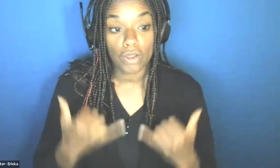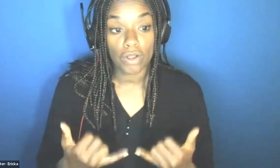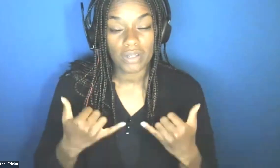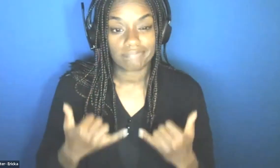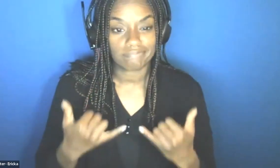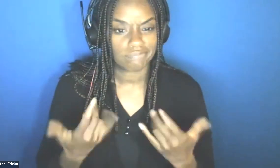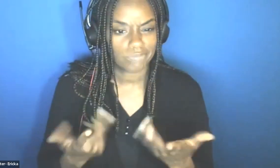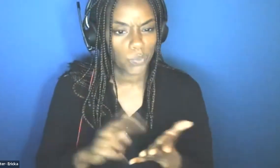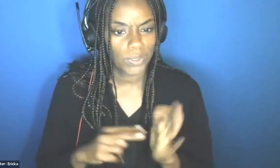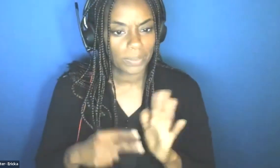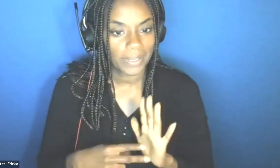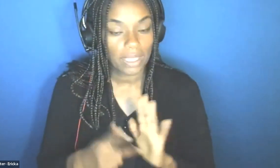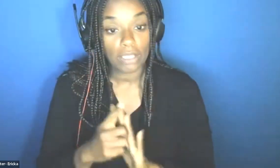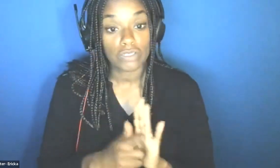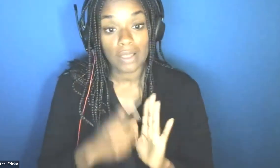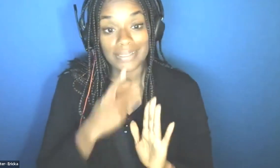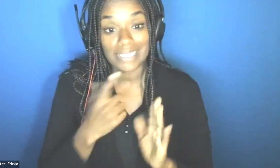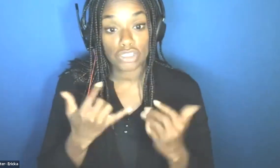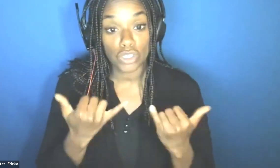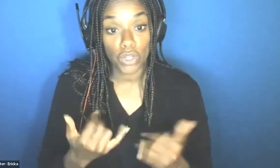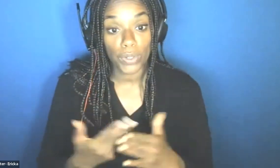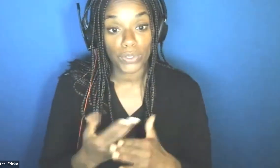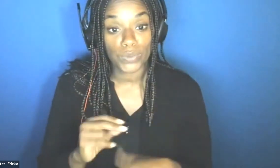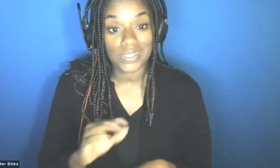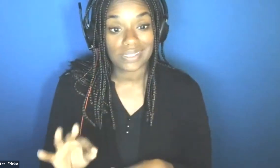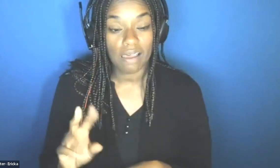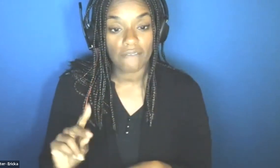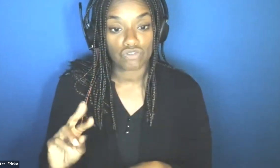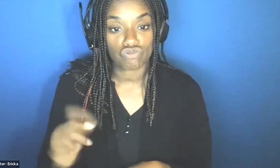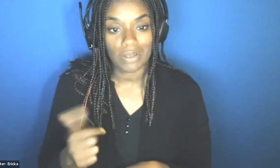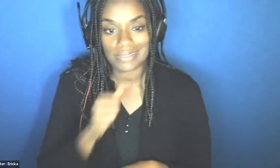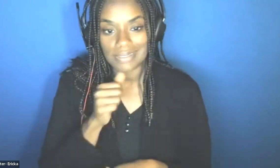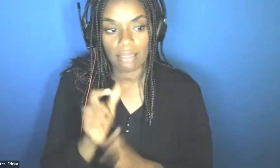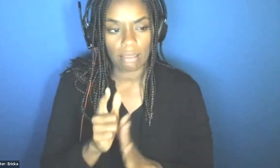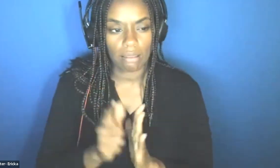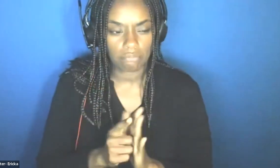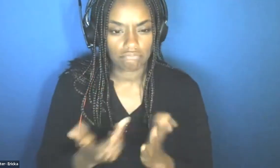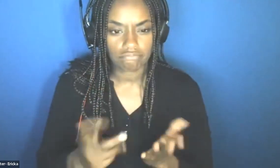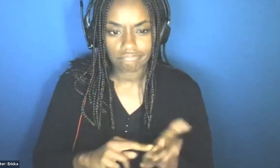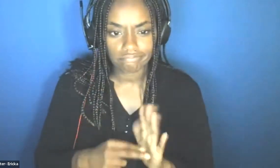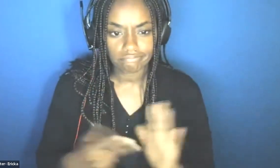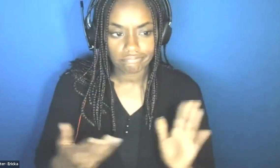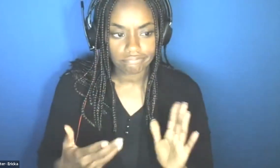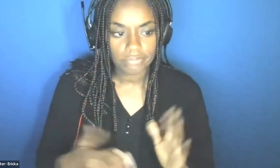They may be using more than the prescribed amount.